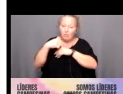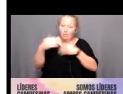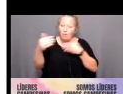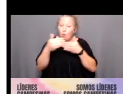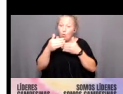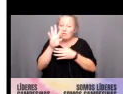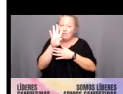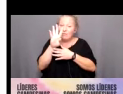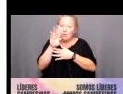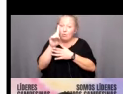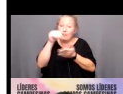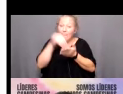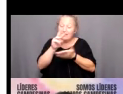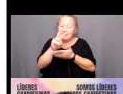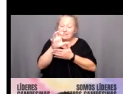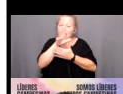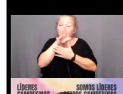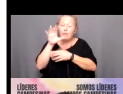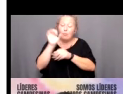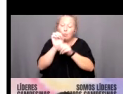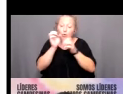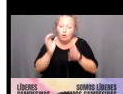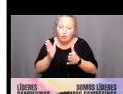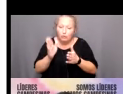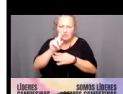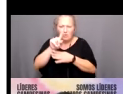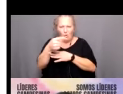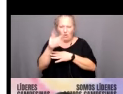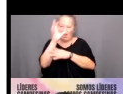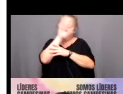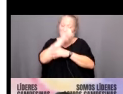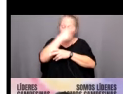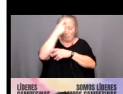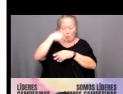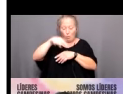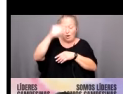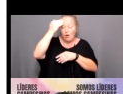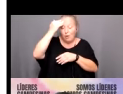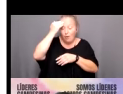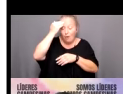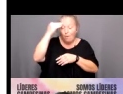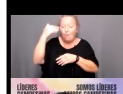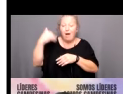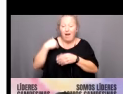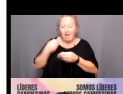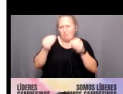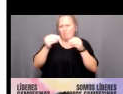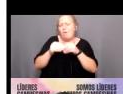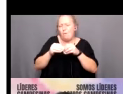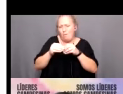estimate because we know there are more communities that are arriving but for